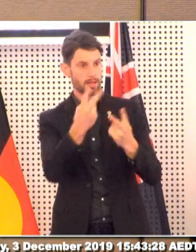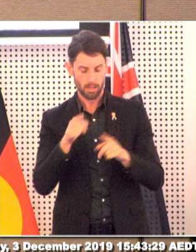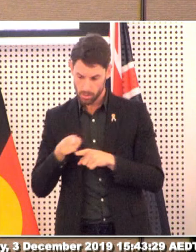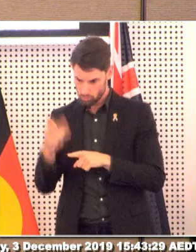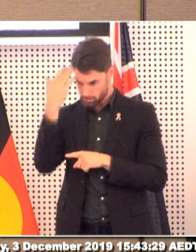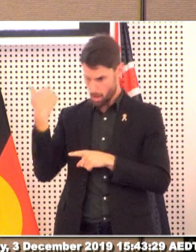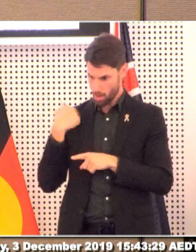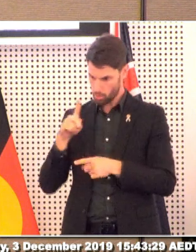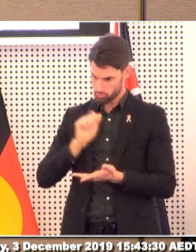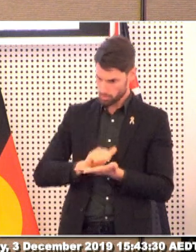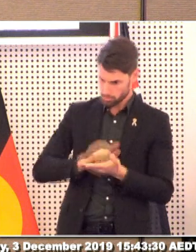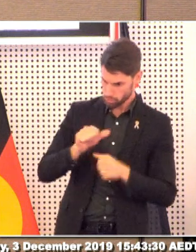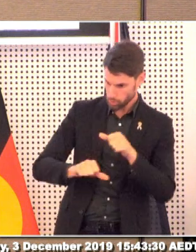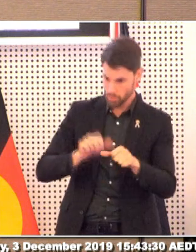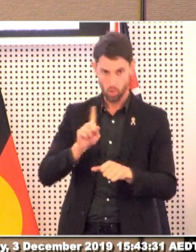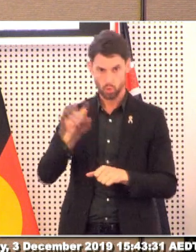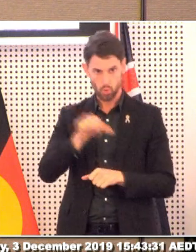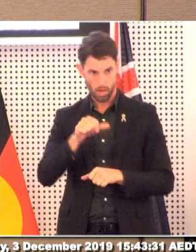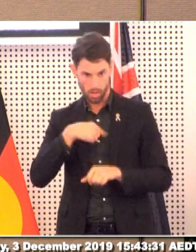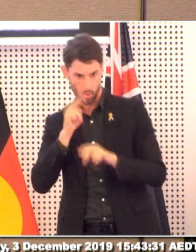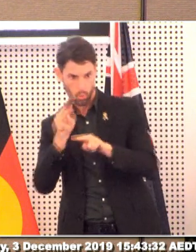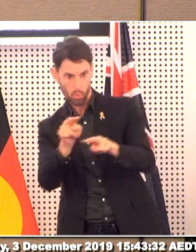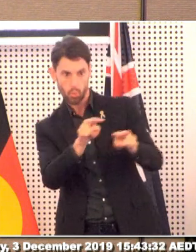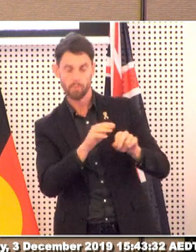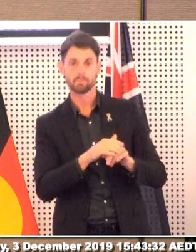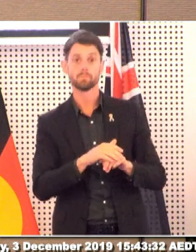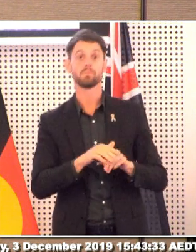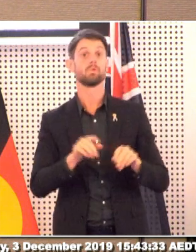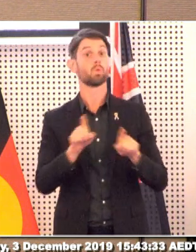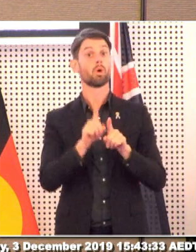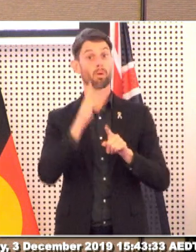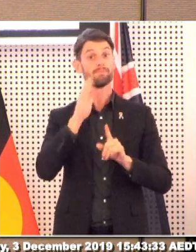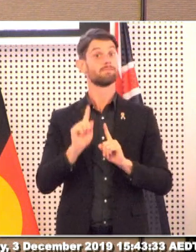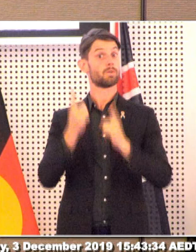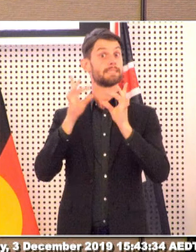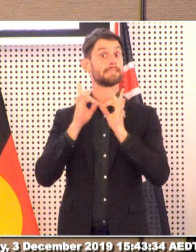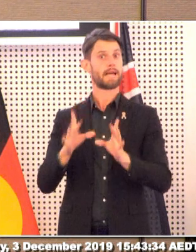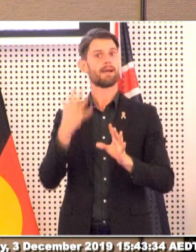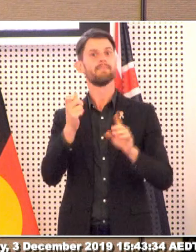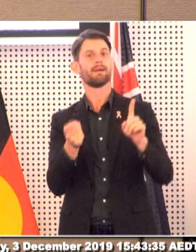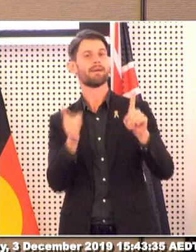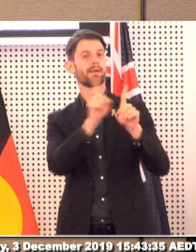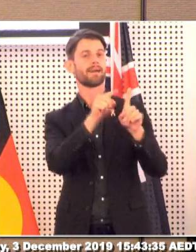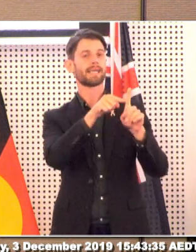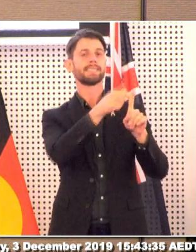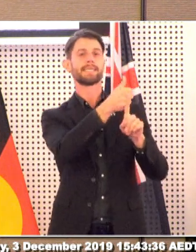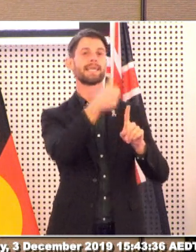the more senior CV that they’re going – Community Visitor that they’re going out with gets to give them some feedback in that and look at something, maybe things